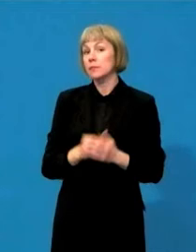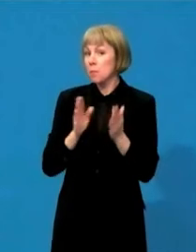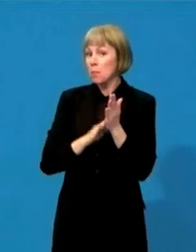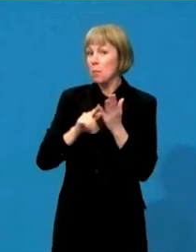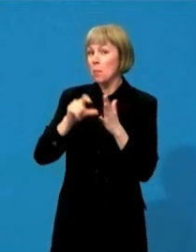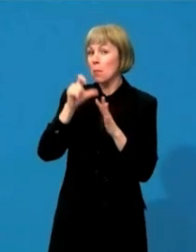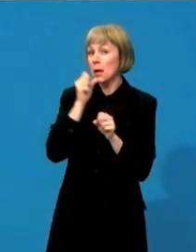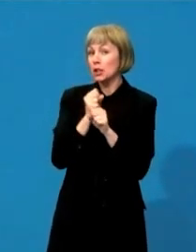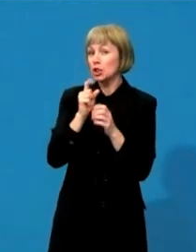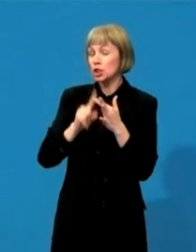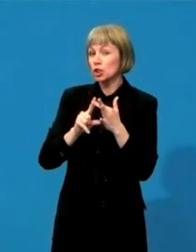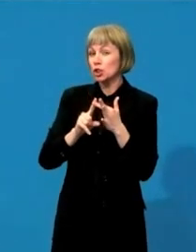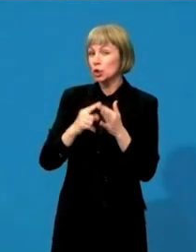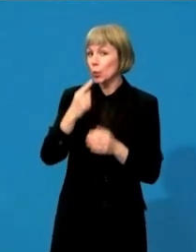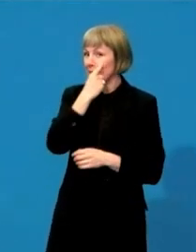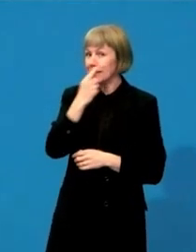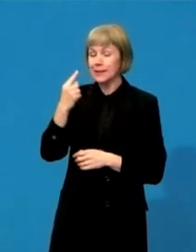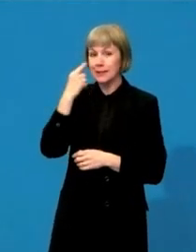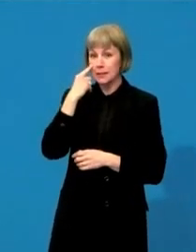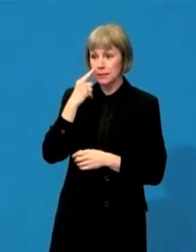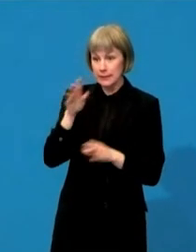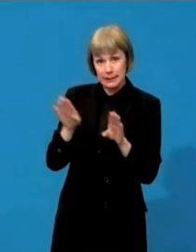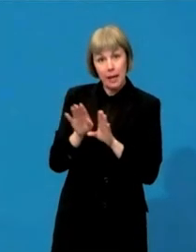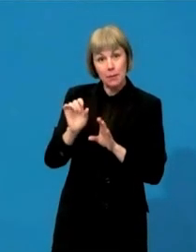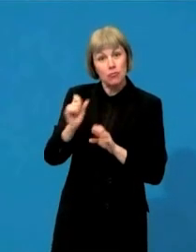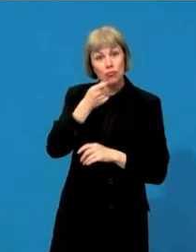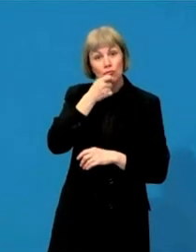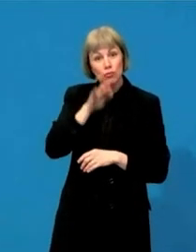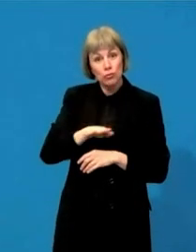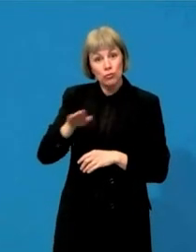that might also live with disability? Yeah.